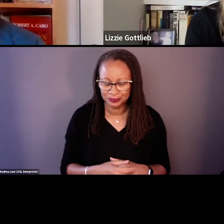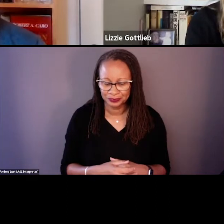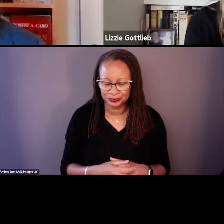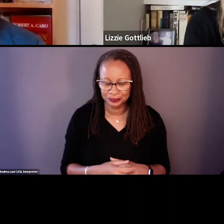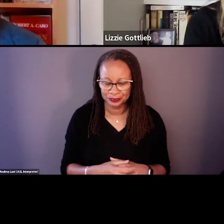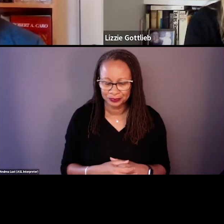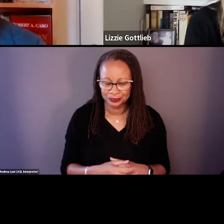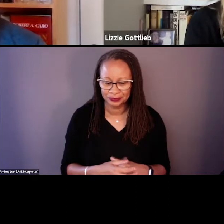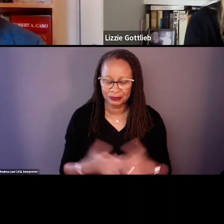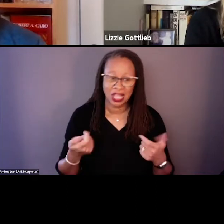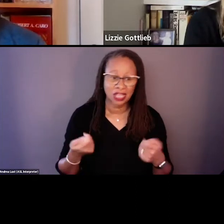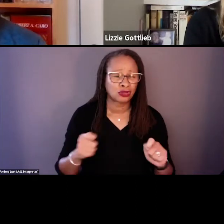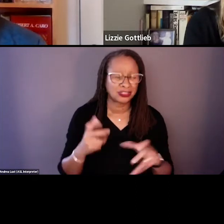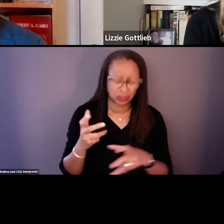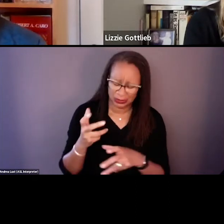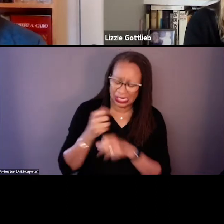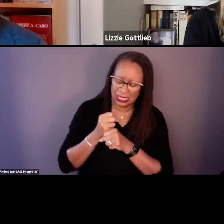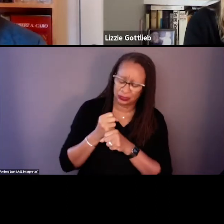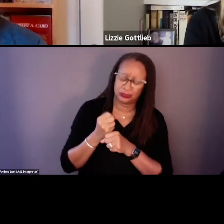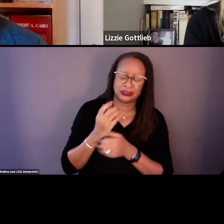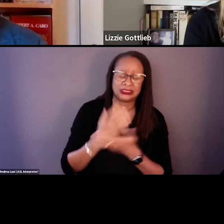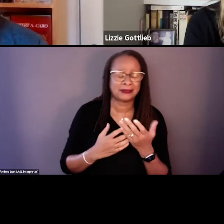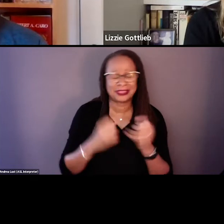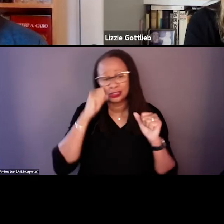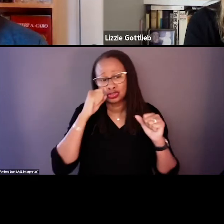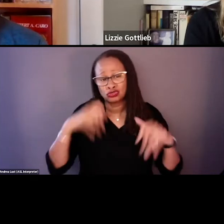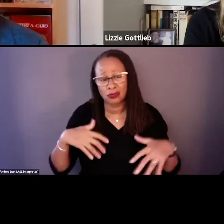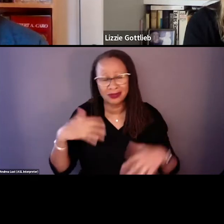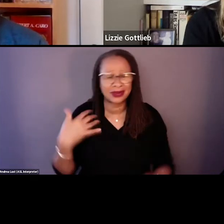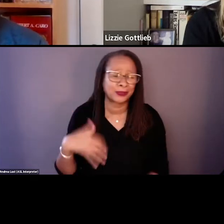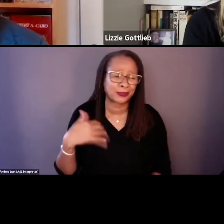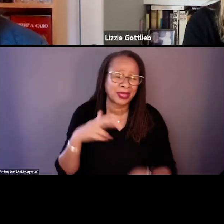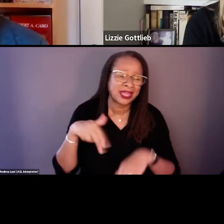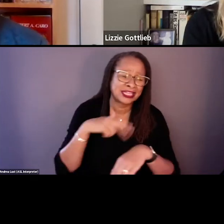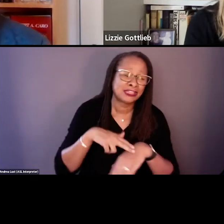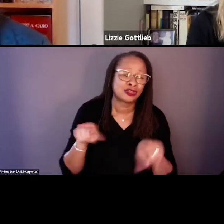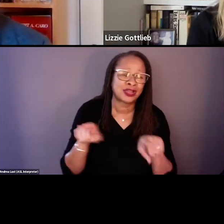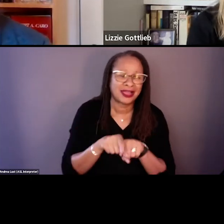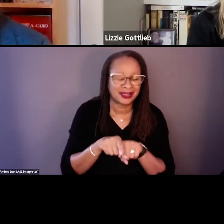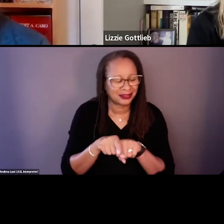trying to capture some of the extraordinary nature of who they are as humans.